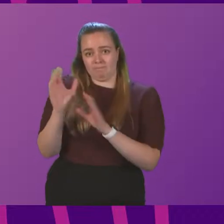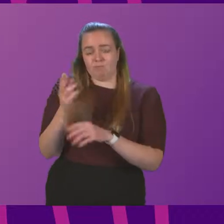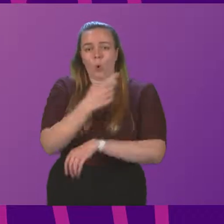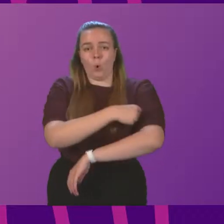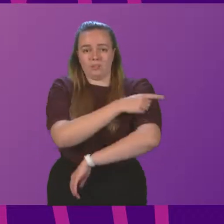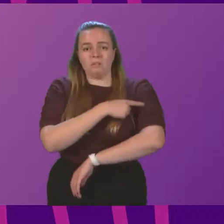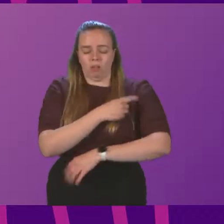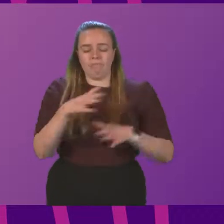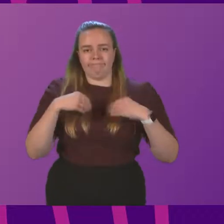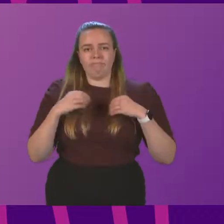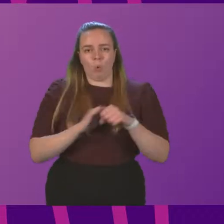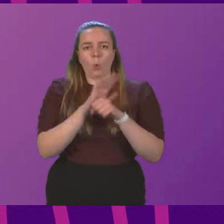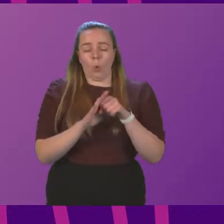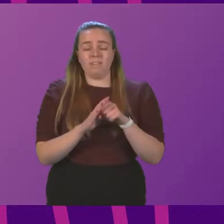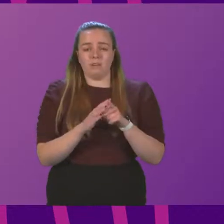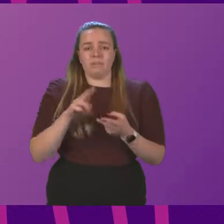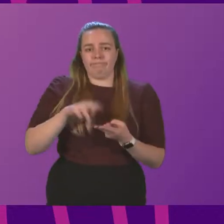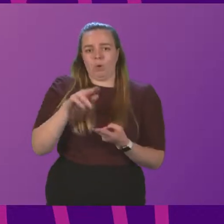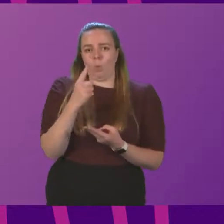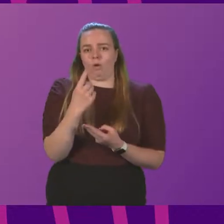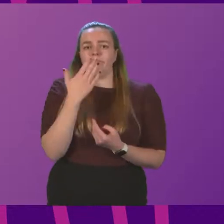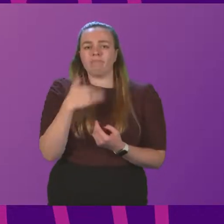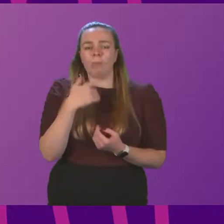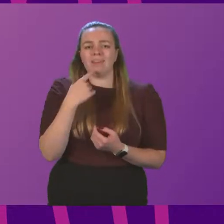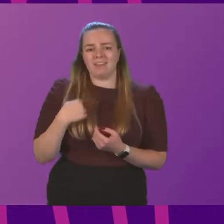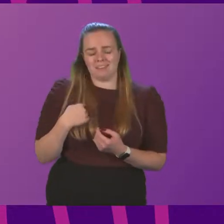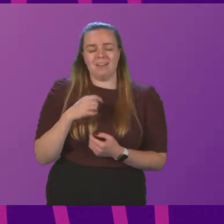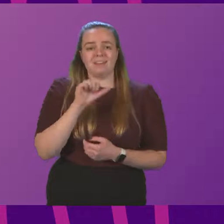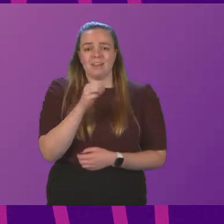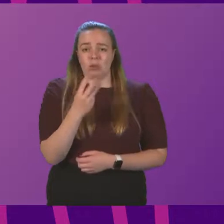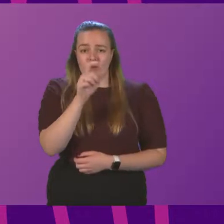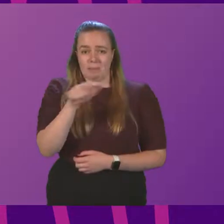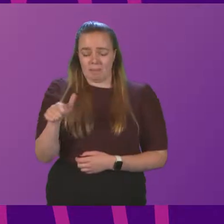with Covid, which is one more than yesterday, and 63 people are receiving intensive care,